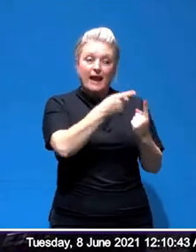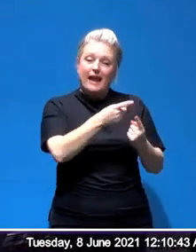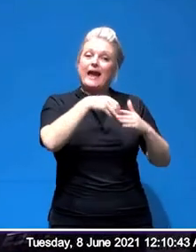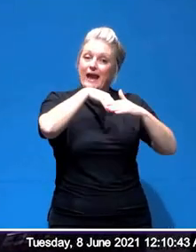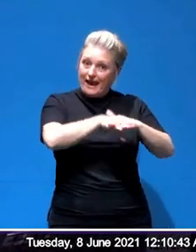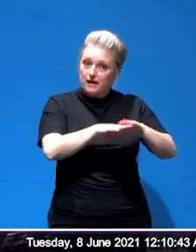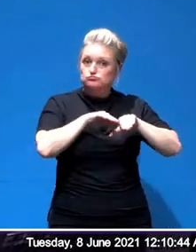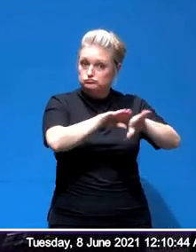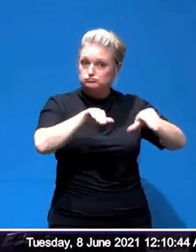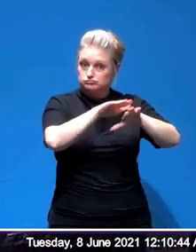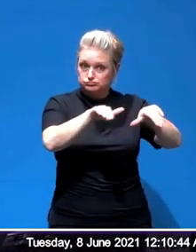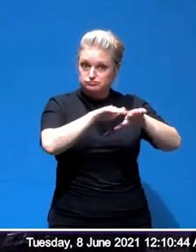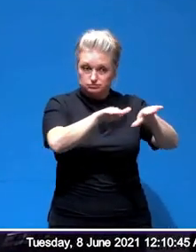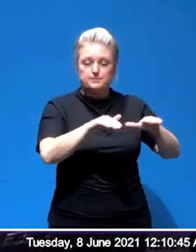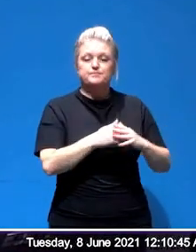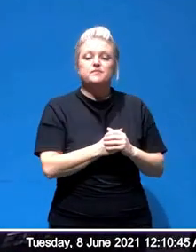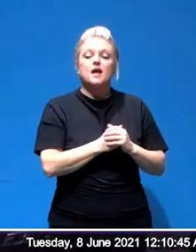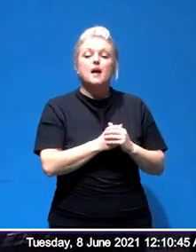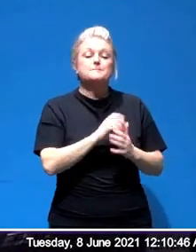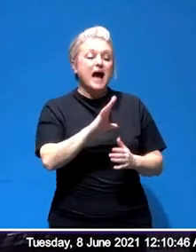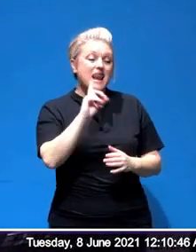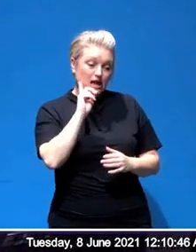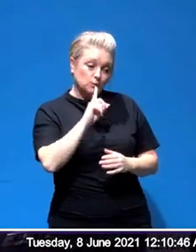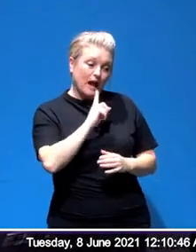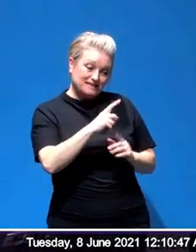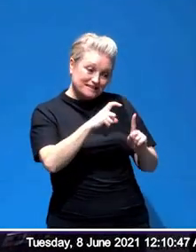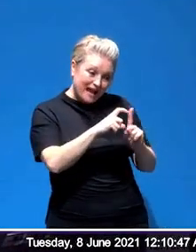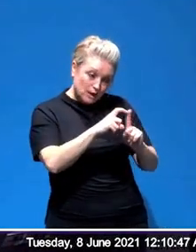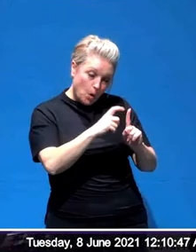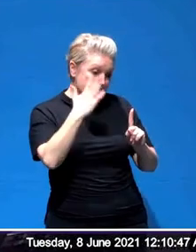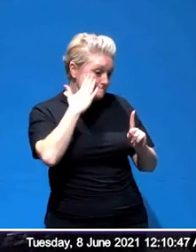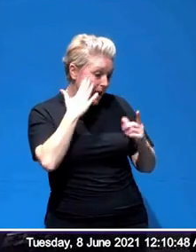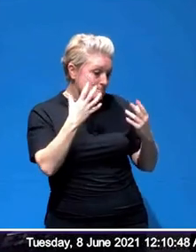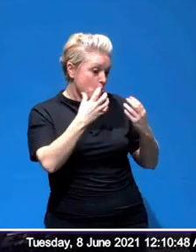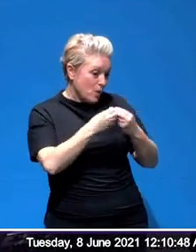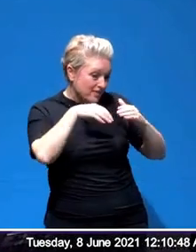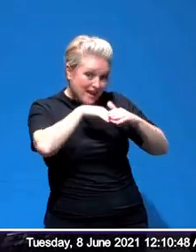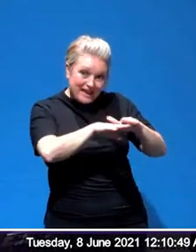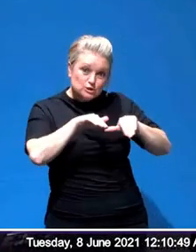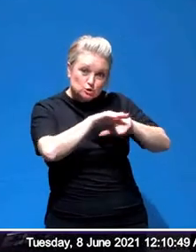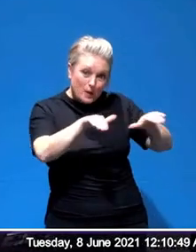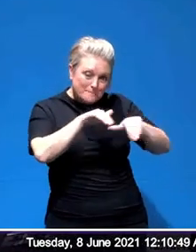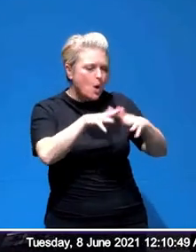But last week, I said to him, "Daniel, mum come in the pool or mum stay out?" He said, "Mum stay out."